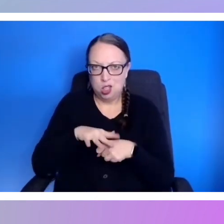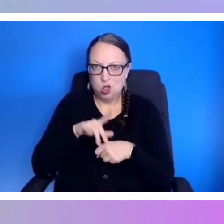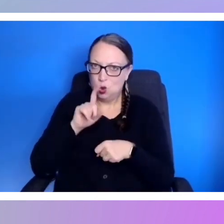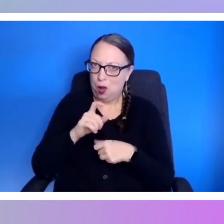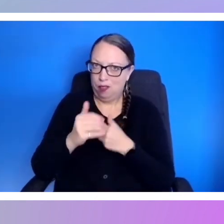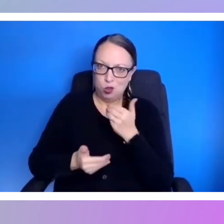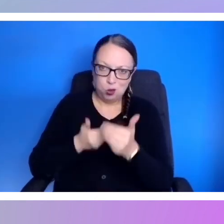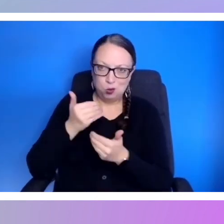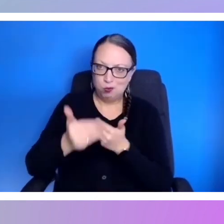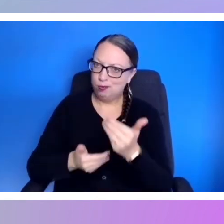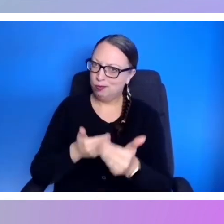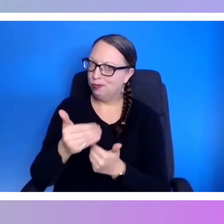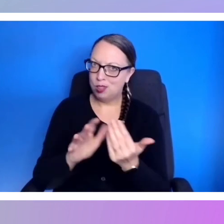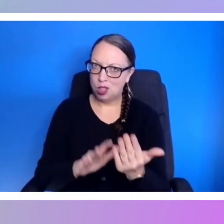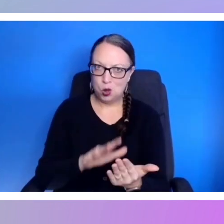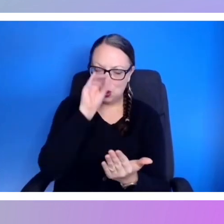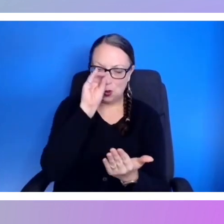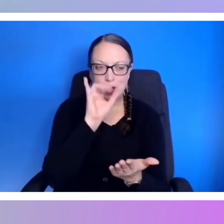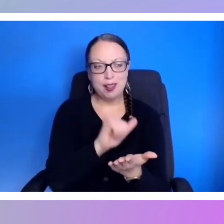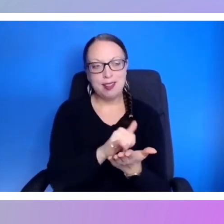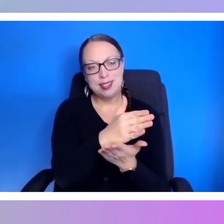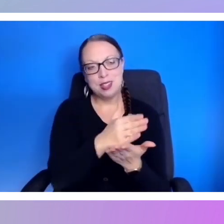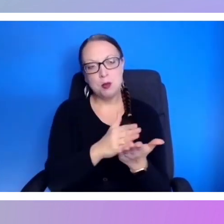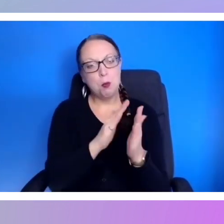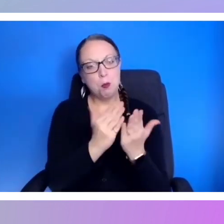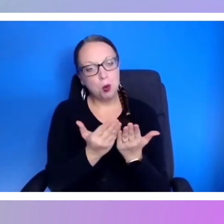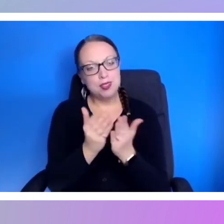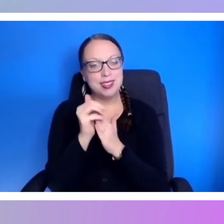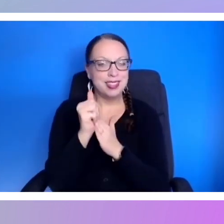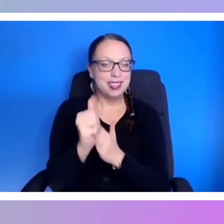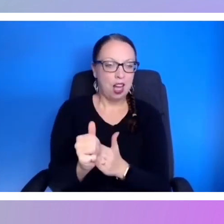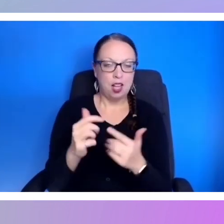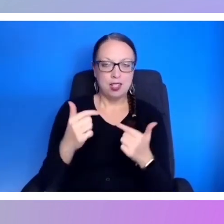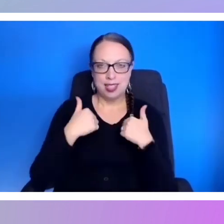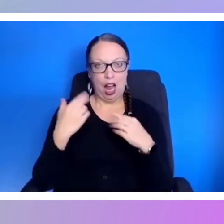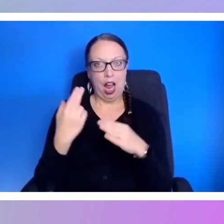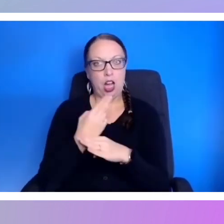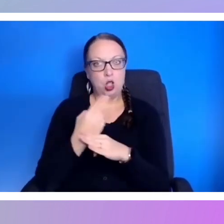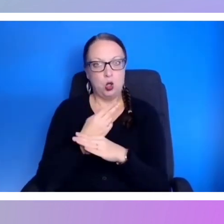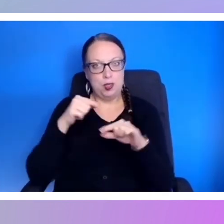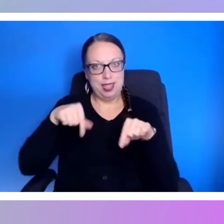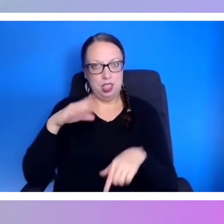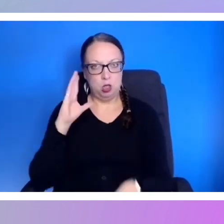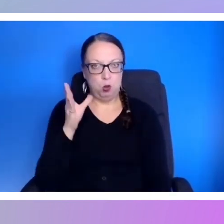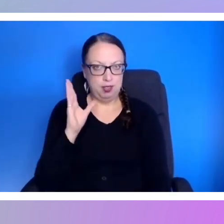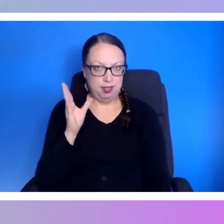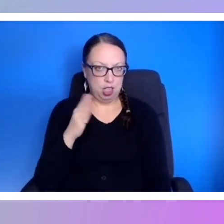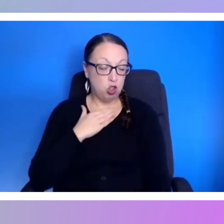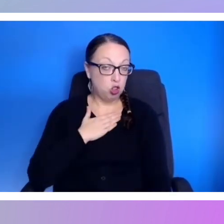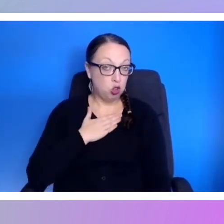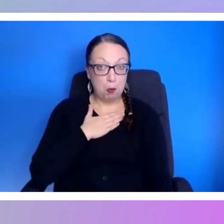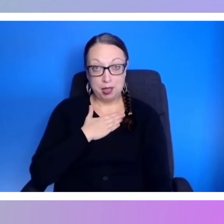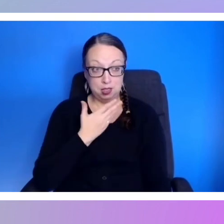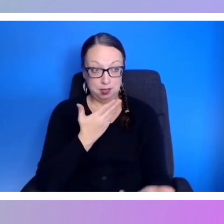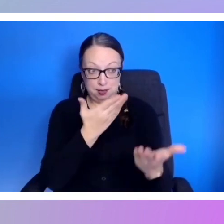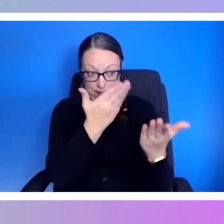and guides that I've used actually just in this presentation, so please feel free to go and read